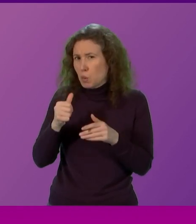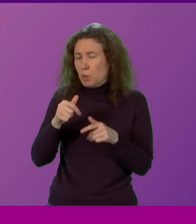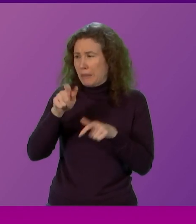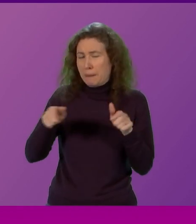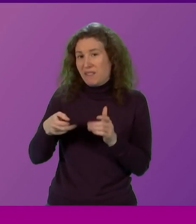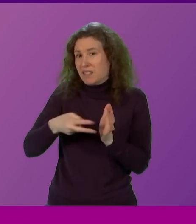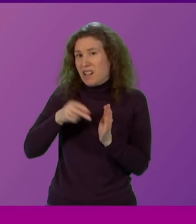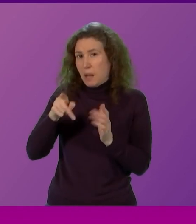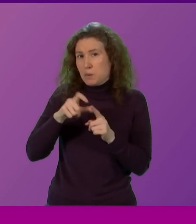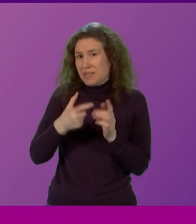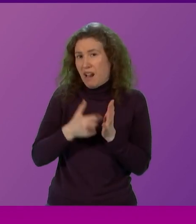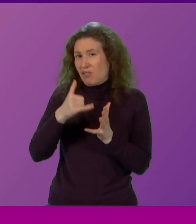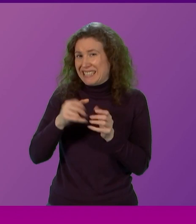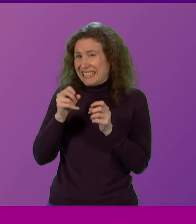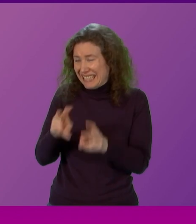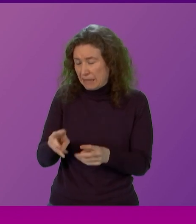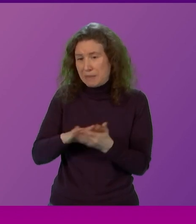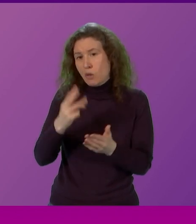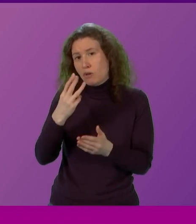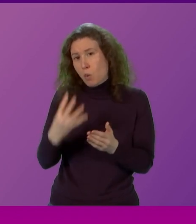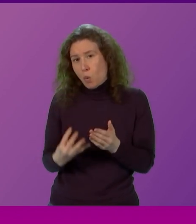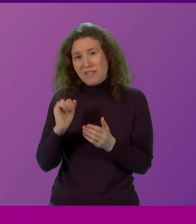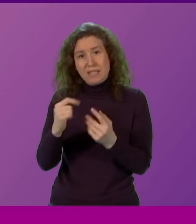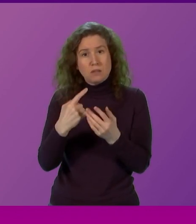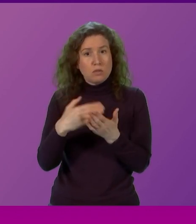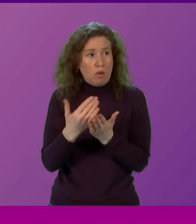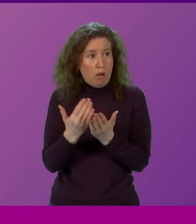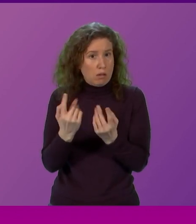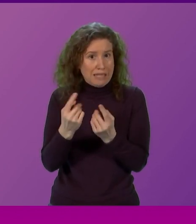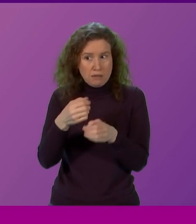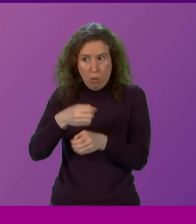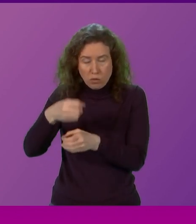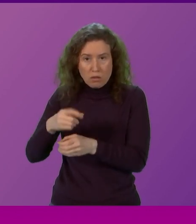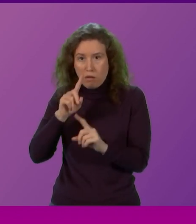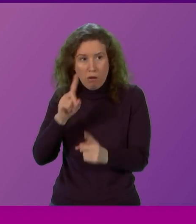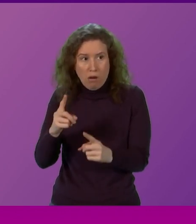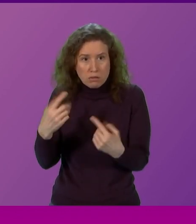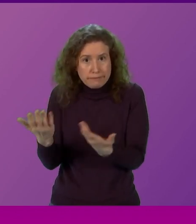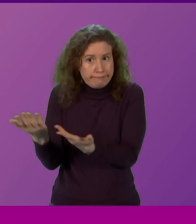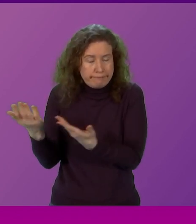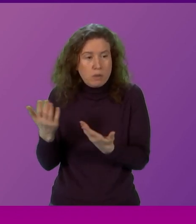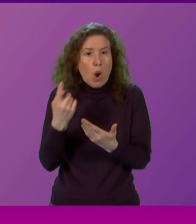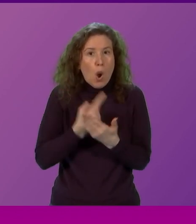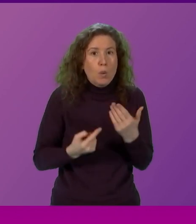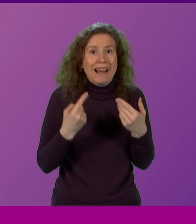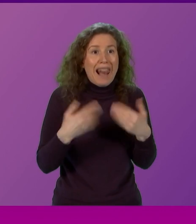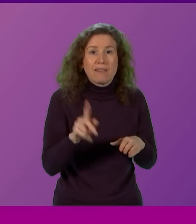return scheme, three quarters of his stock will become unavailable. All that the company will have left is what can be bought in a supermarket.